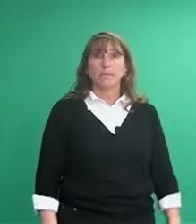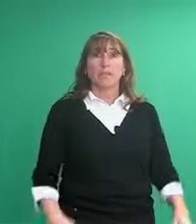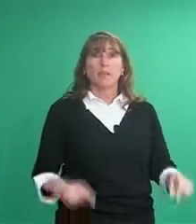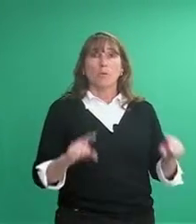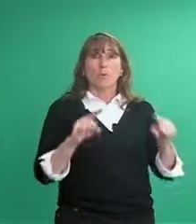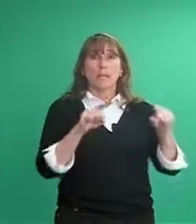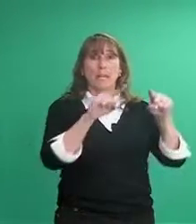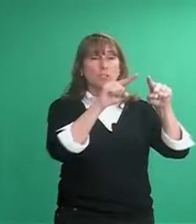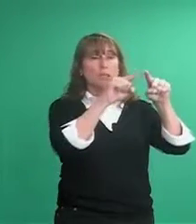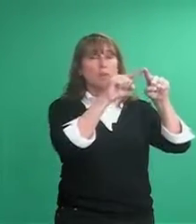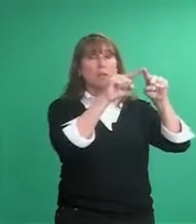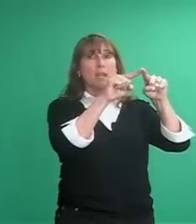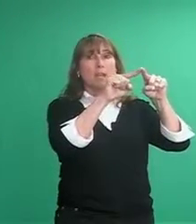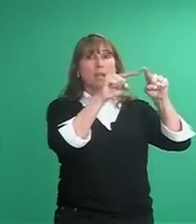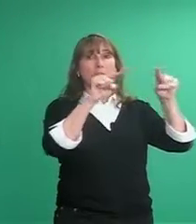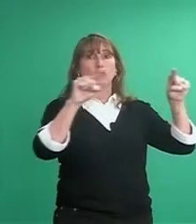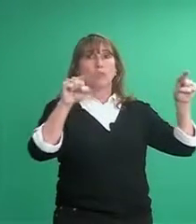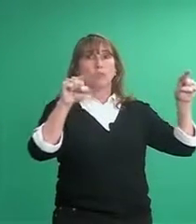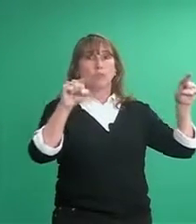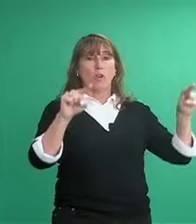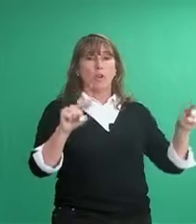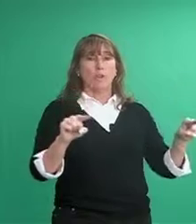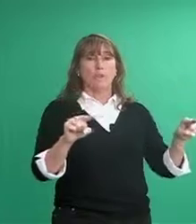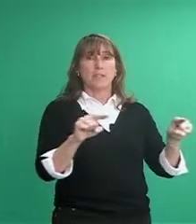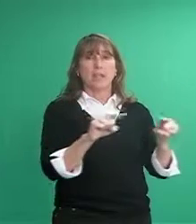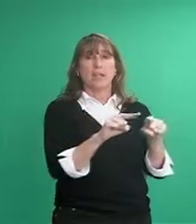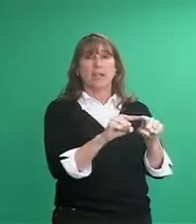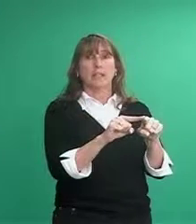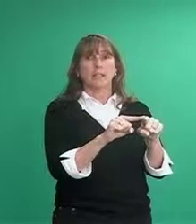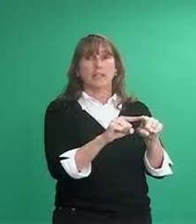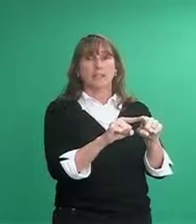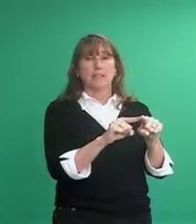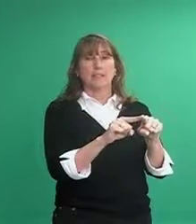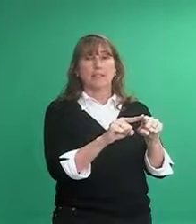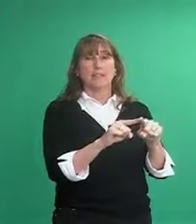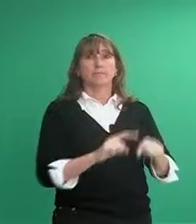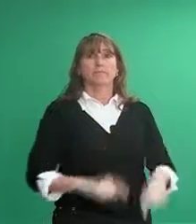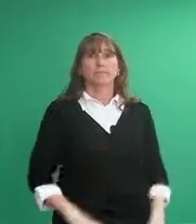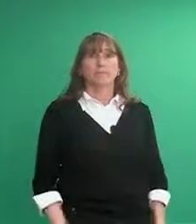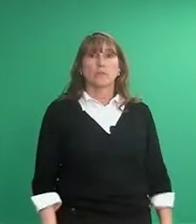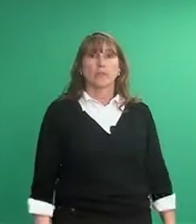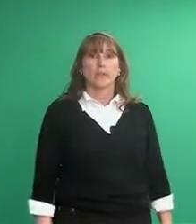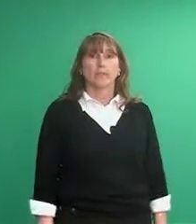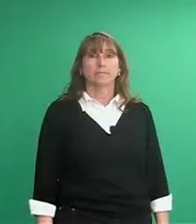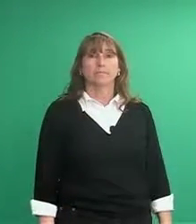one hand shape and you just draw the outline of the sign sign